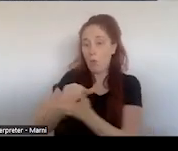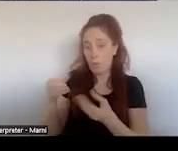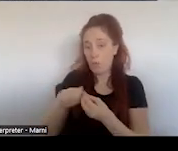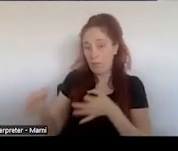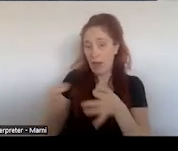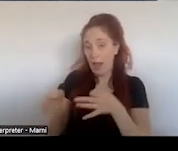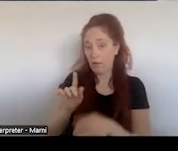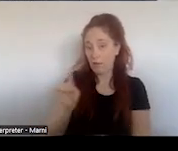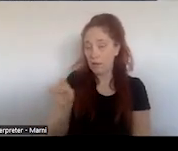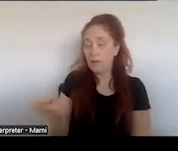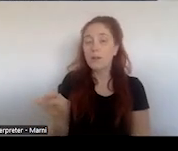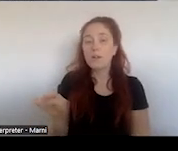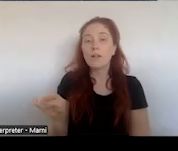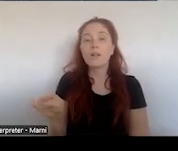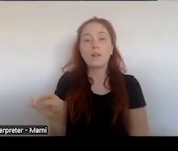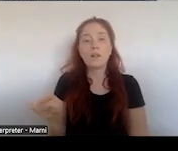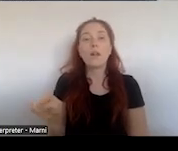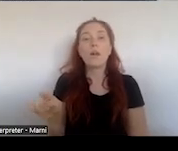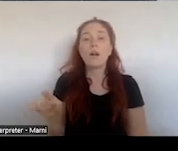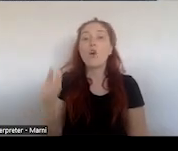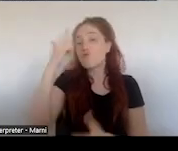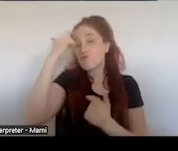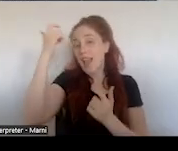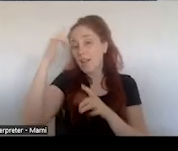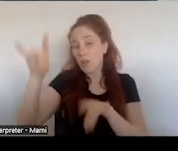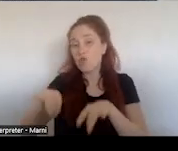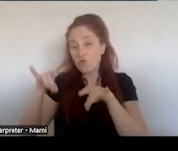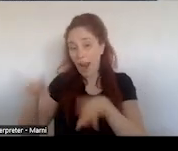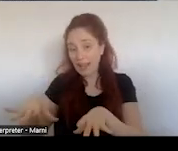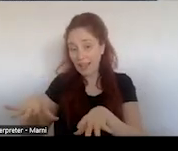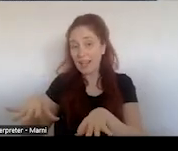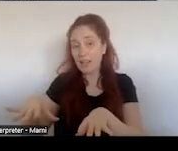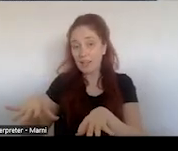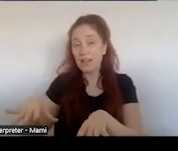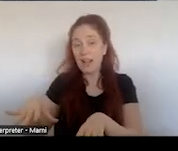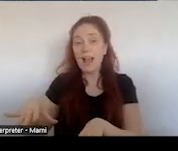plan, is that Creative Australia commissioned an arts and disability needs analysis and audit to